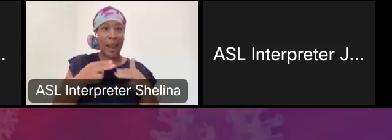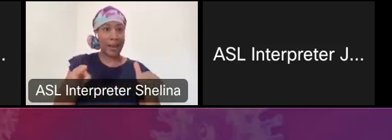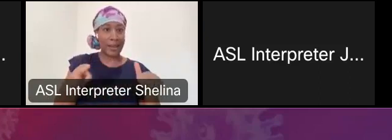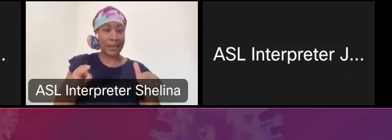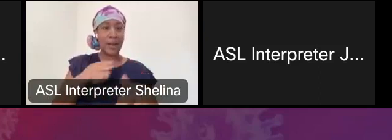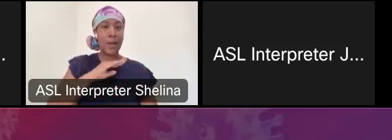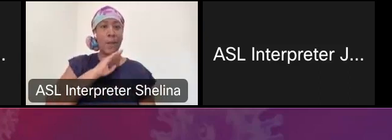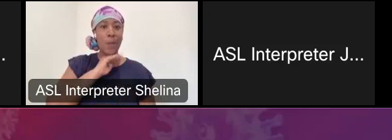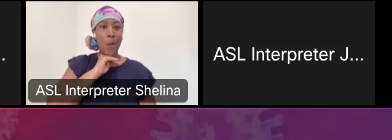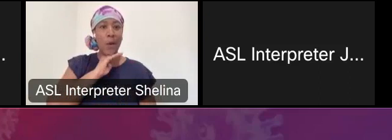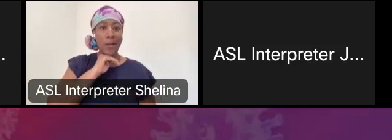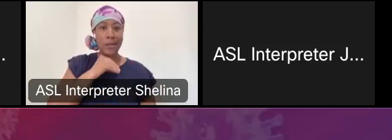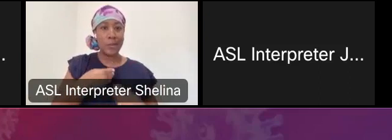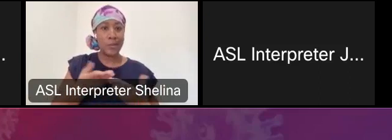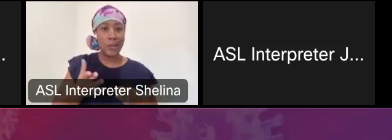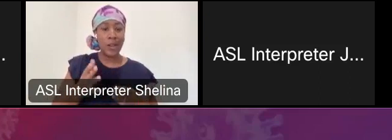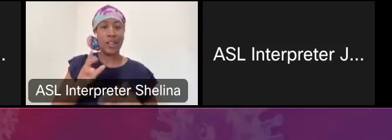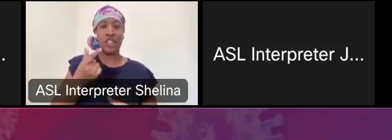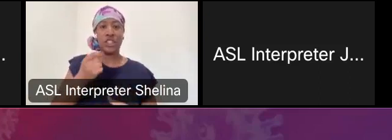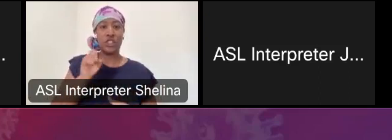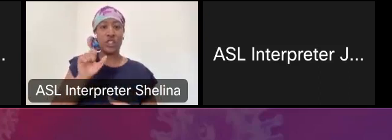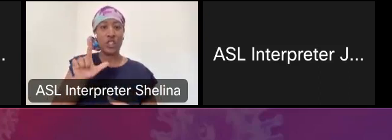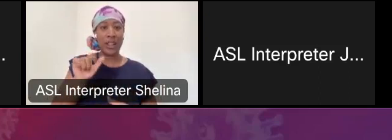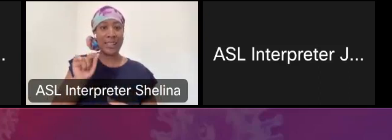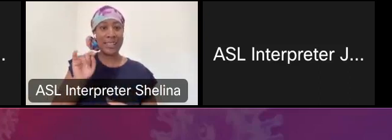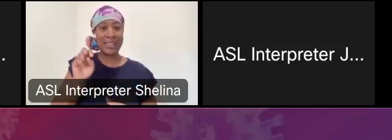gelatin laxatives or preservatives